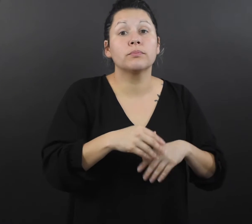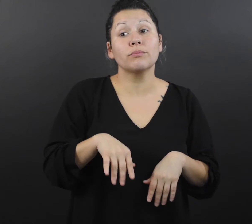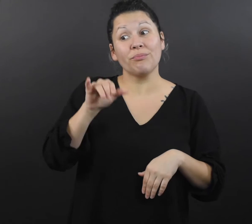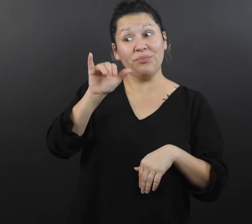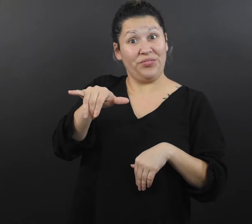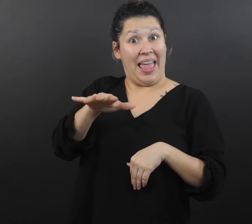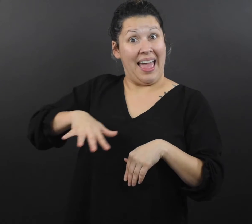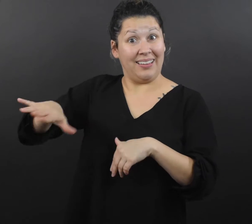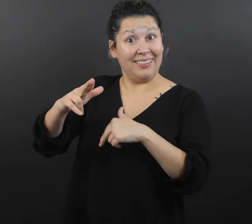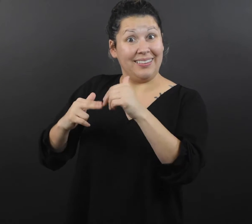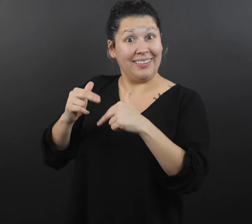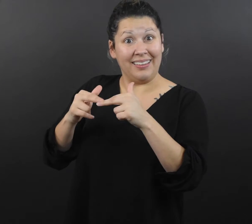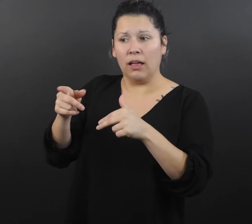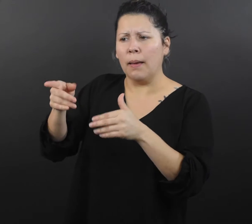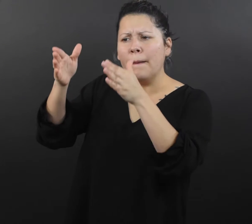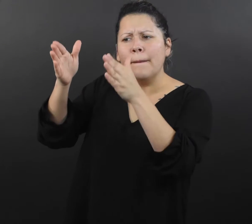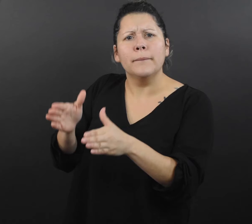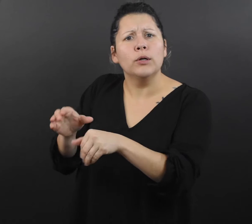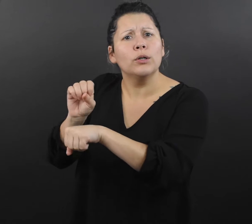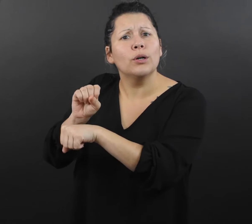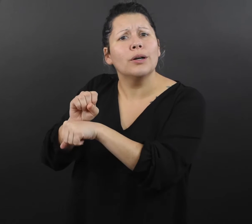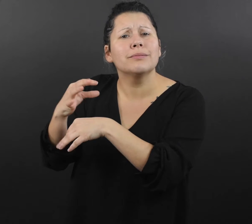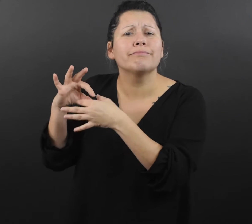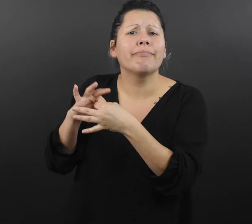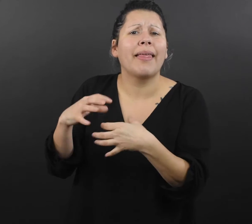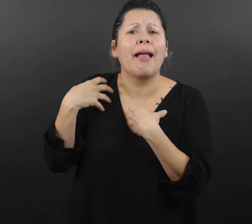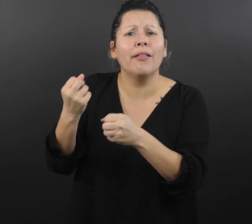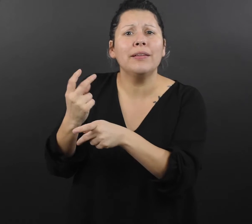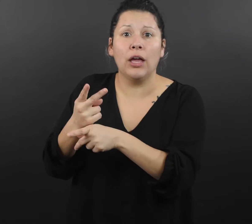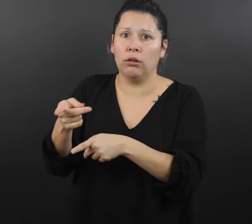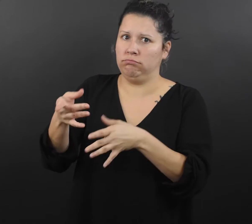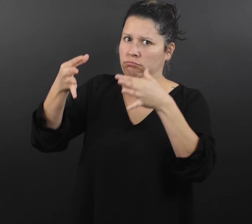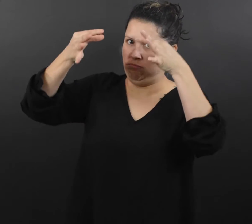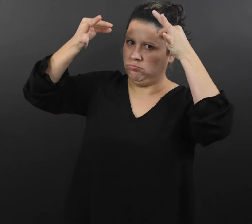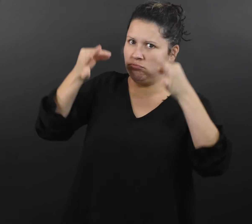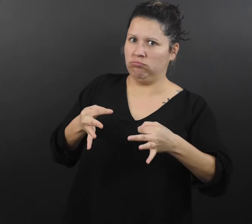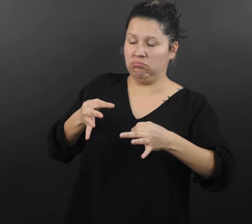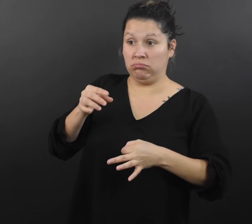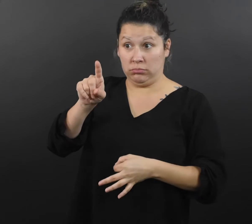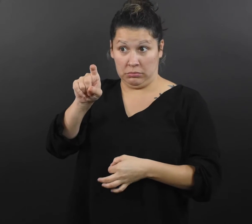A final decision about whether someone can get a medication is up to the health care